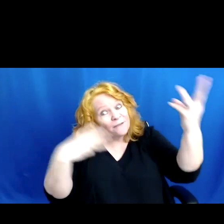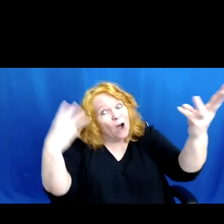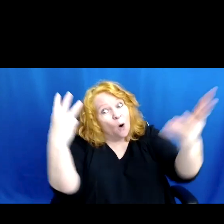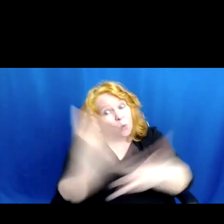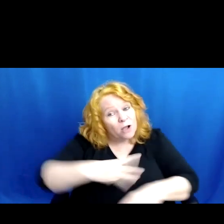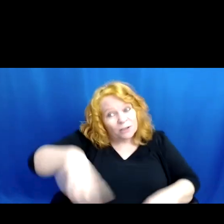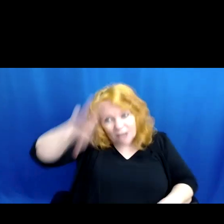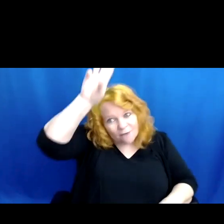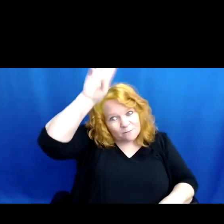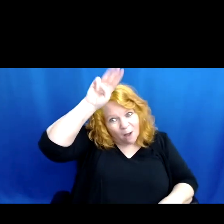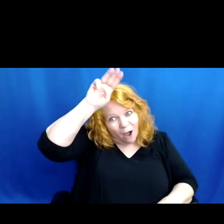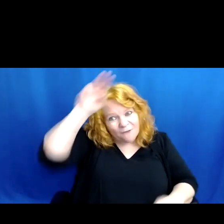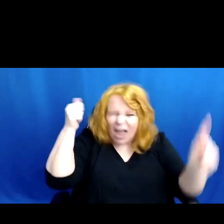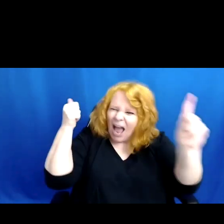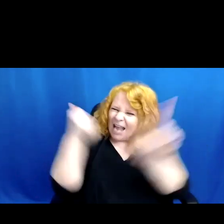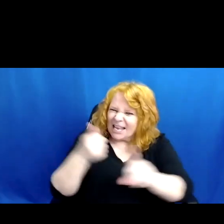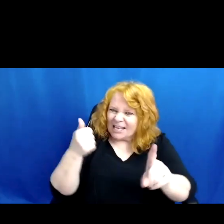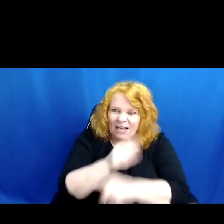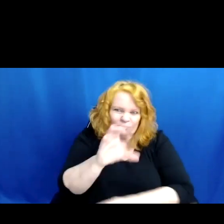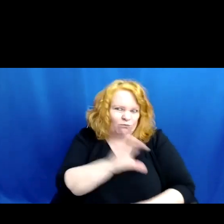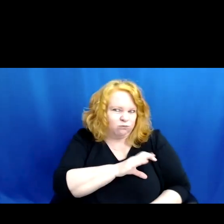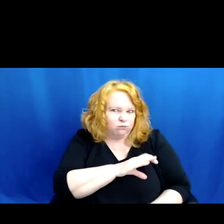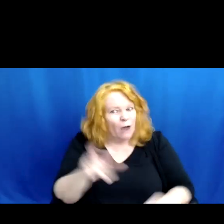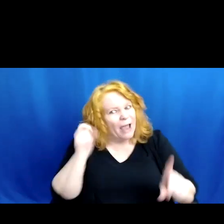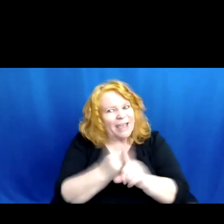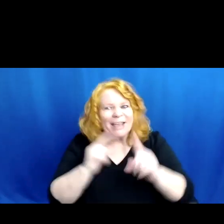He is such a character, he is so charming.